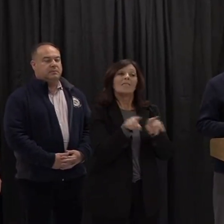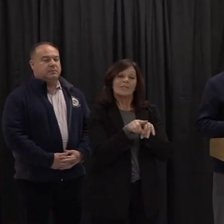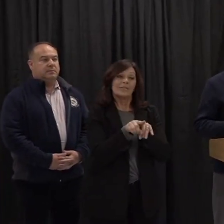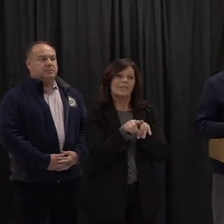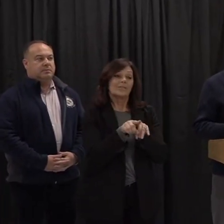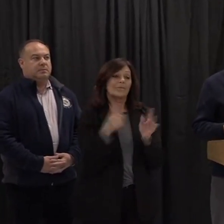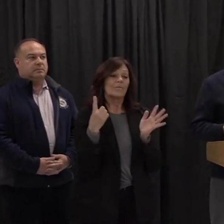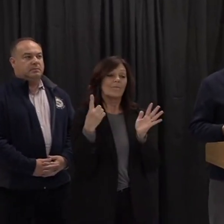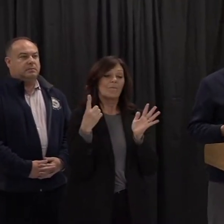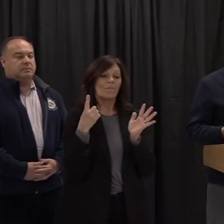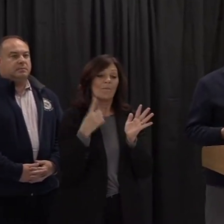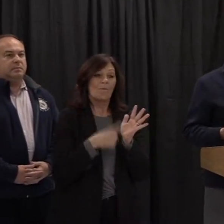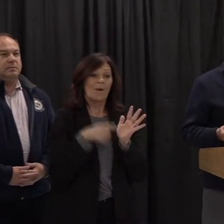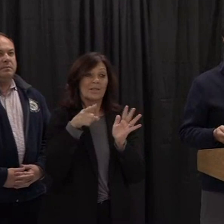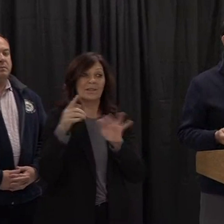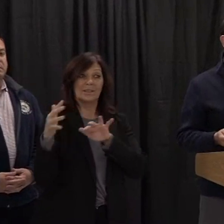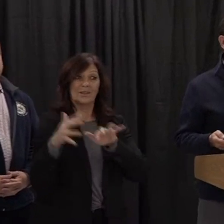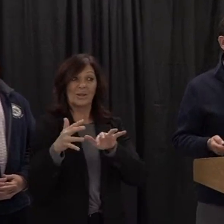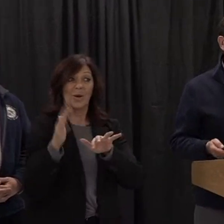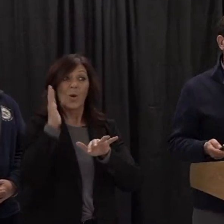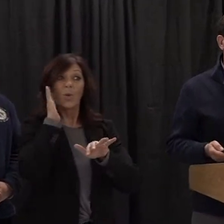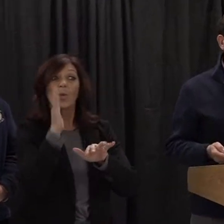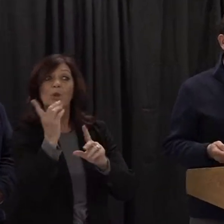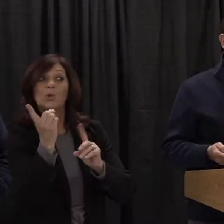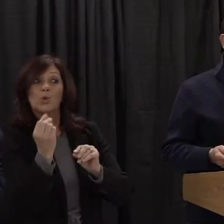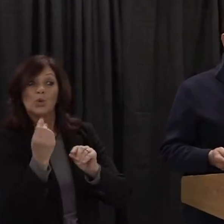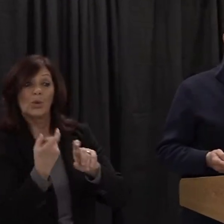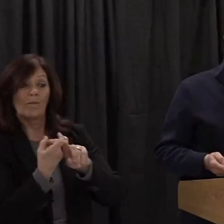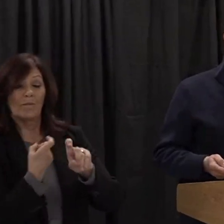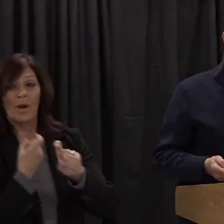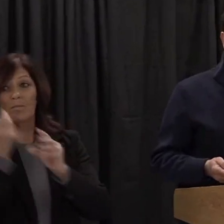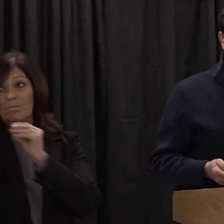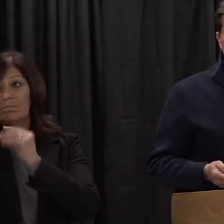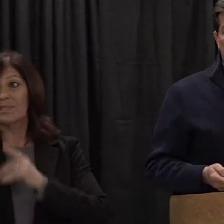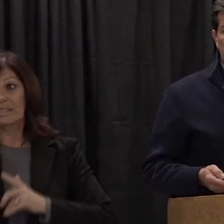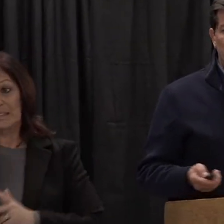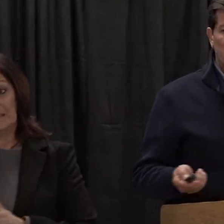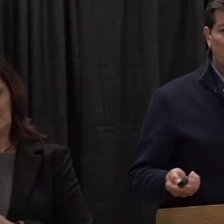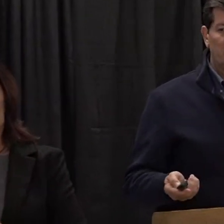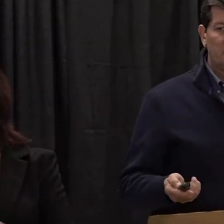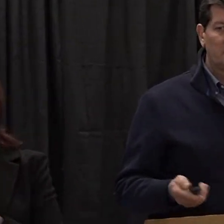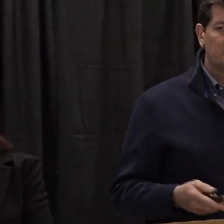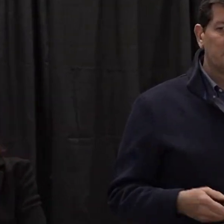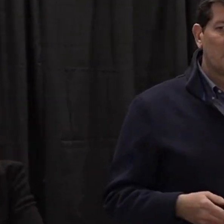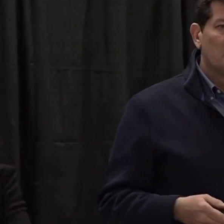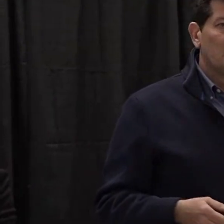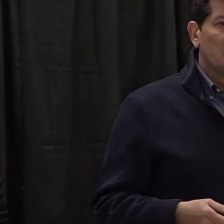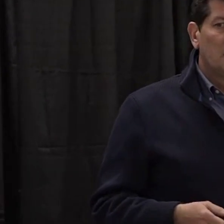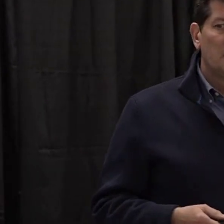also what this front may do based on information we have from the National Weather Service over the next 2 1/2 days.